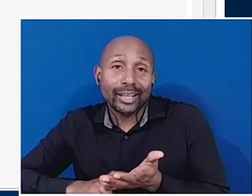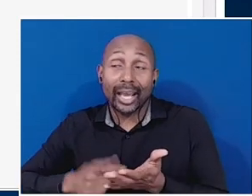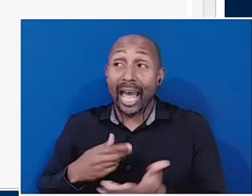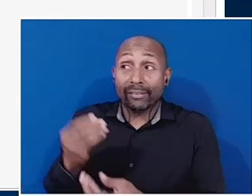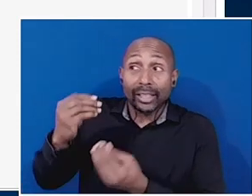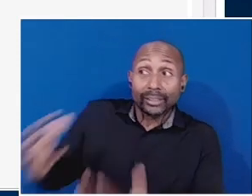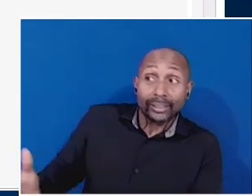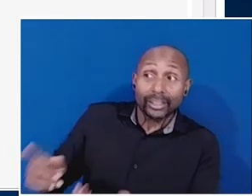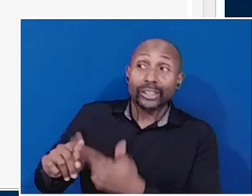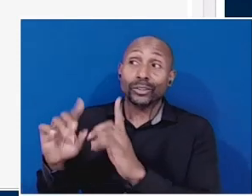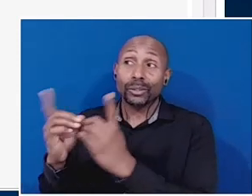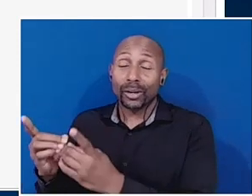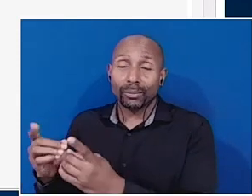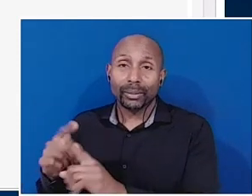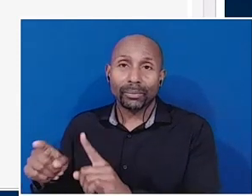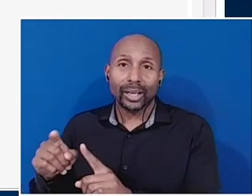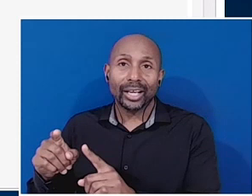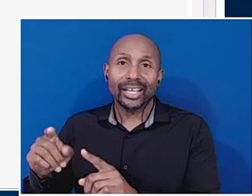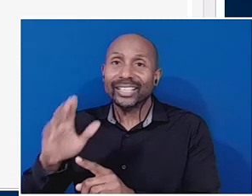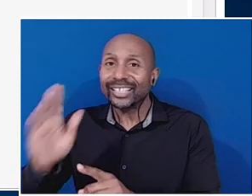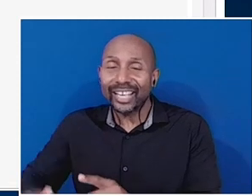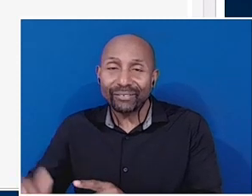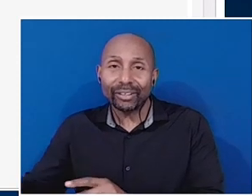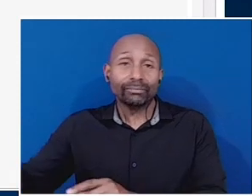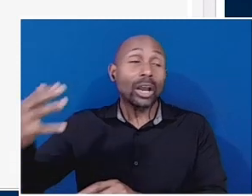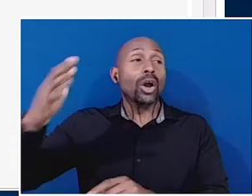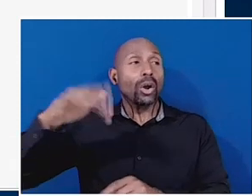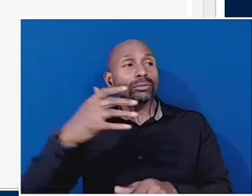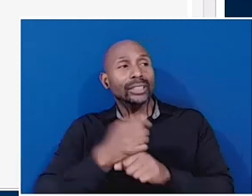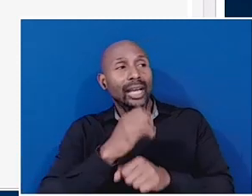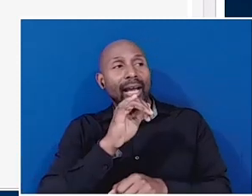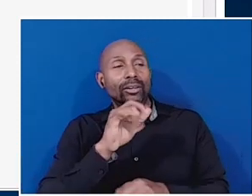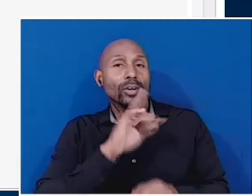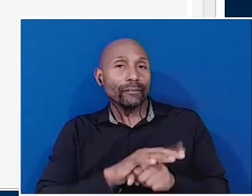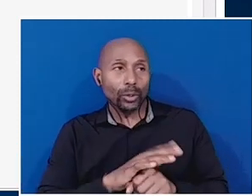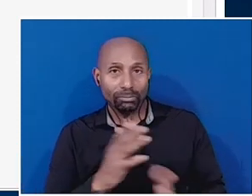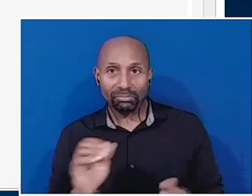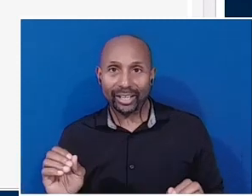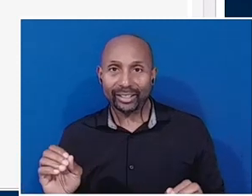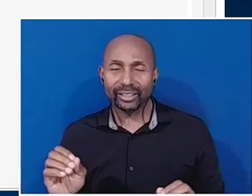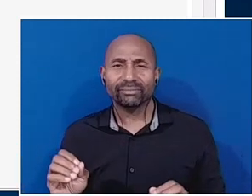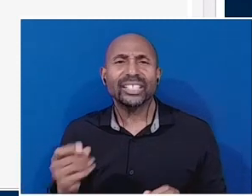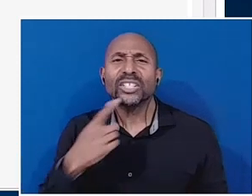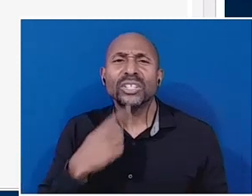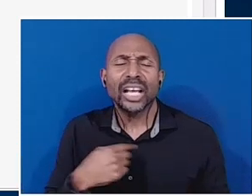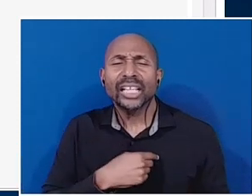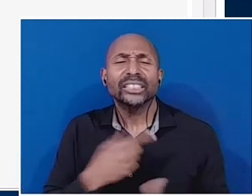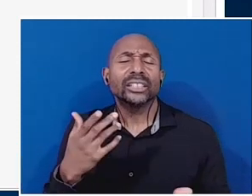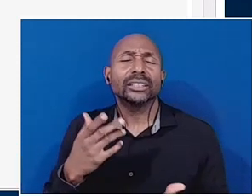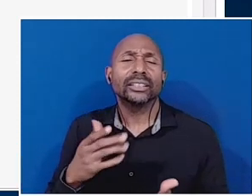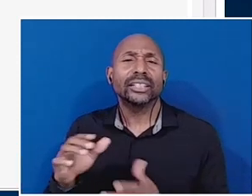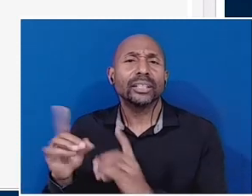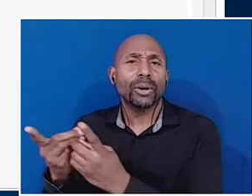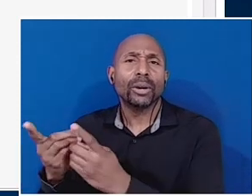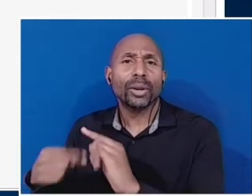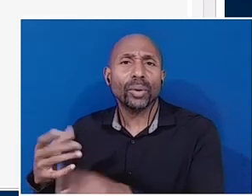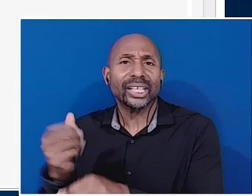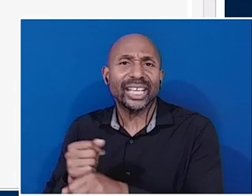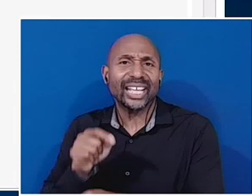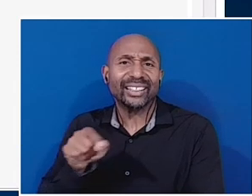the Department does with these notifications. Is it reviewed? Is there- what purpose is it serving?